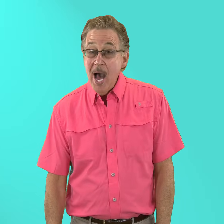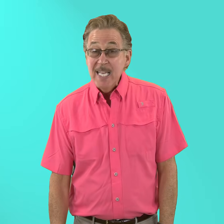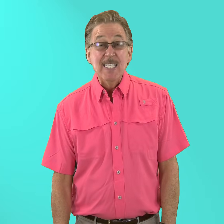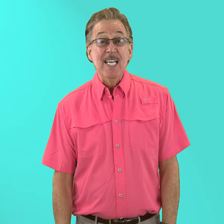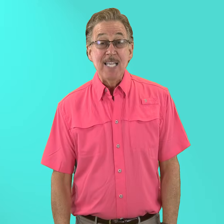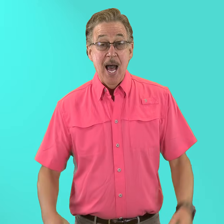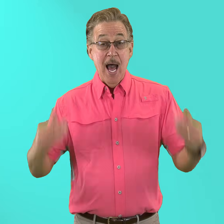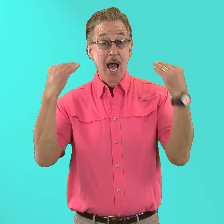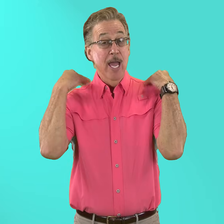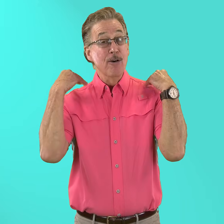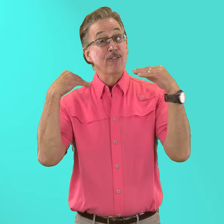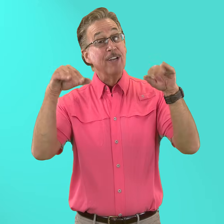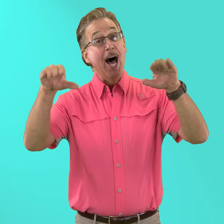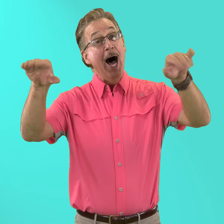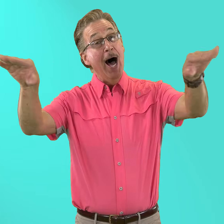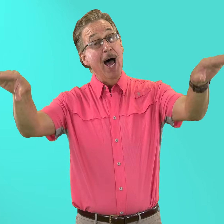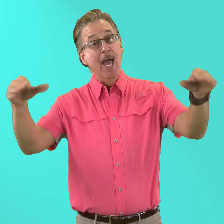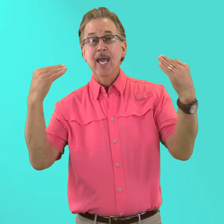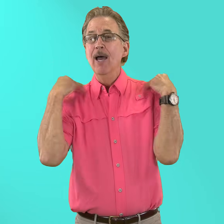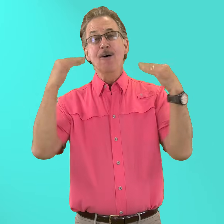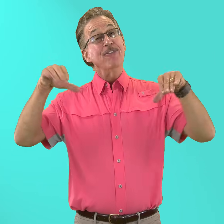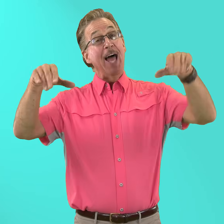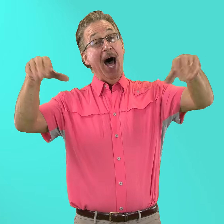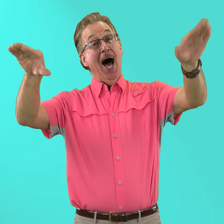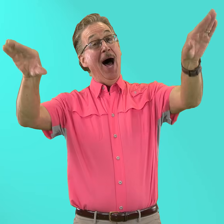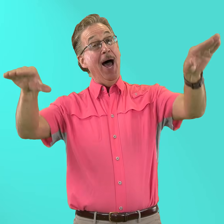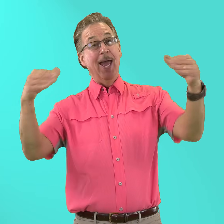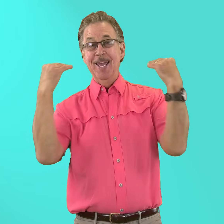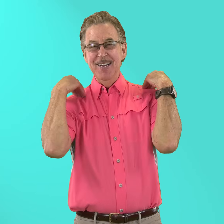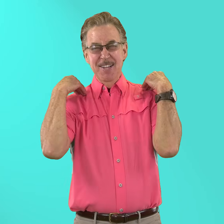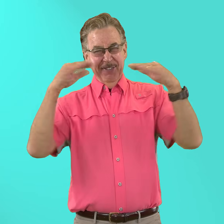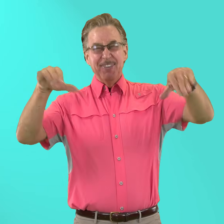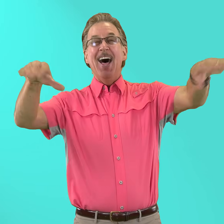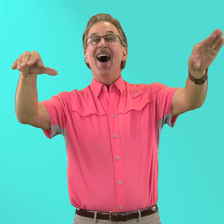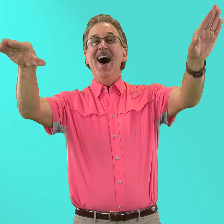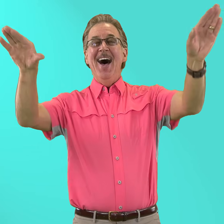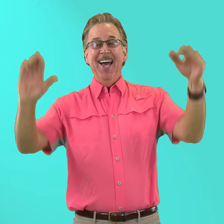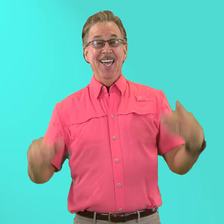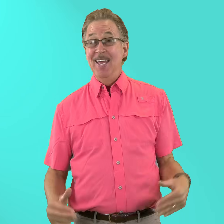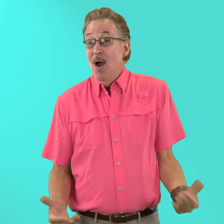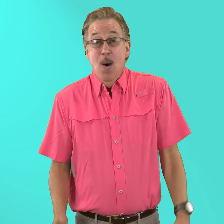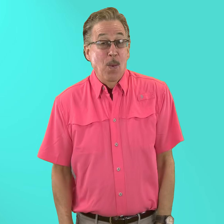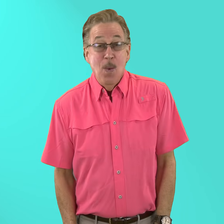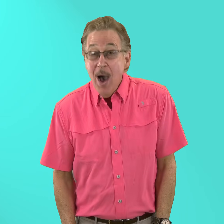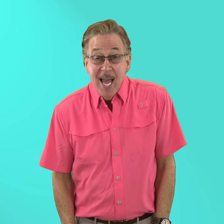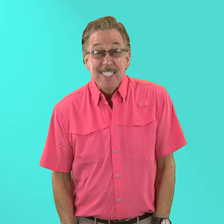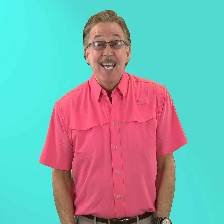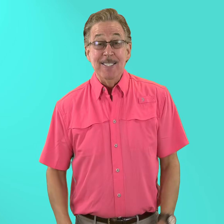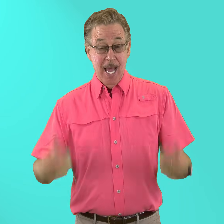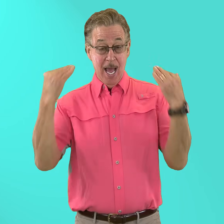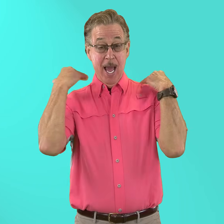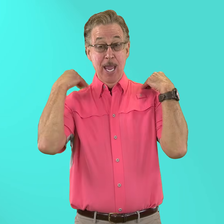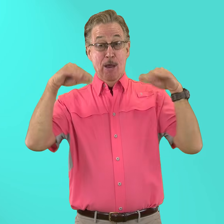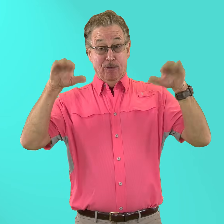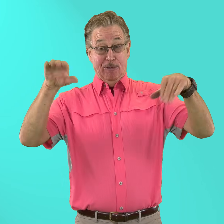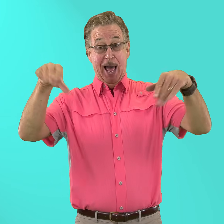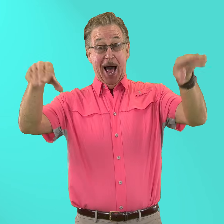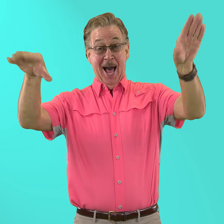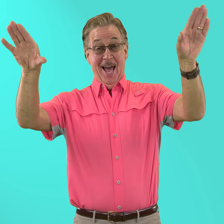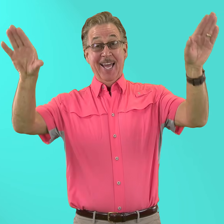Y y says /y/ fly, fly, fly Y y says /y/ fly